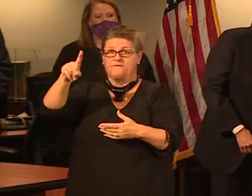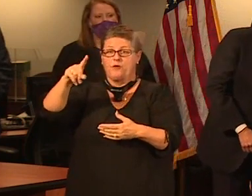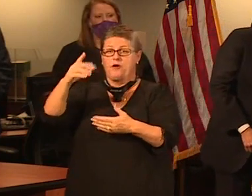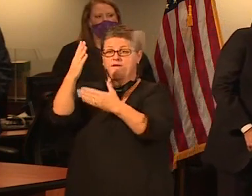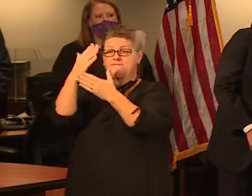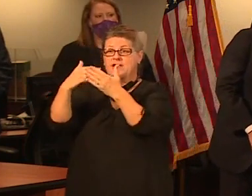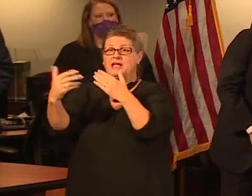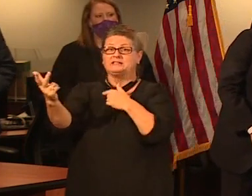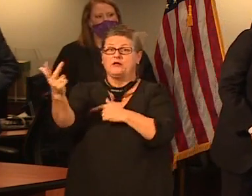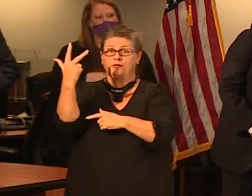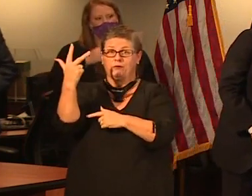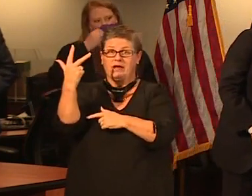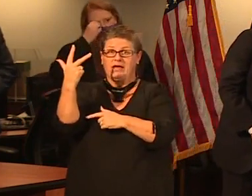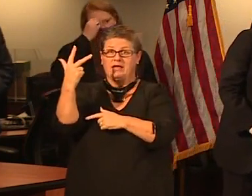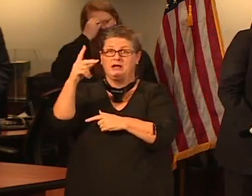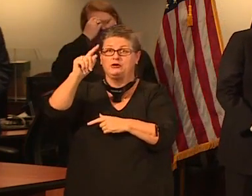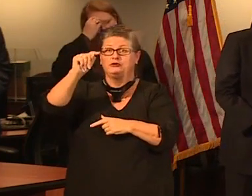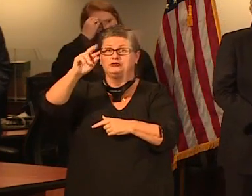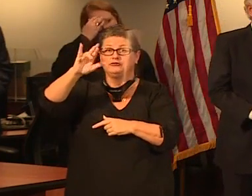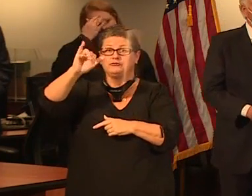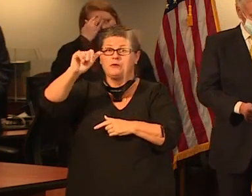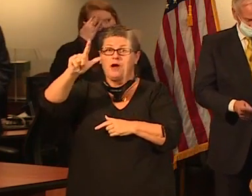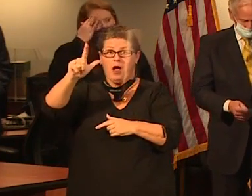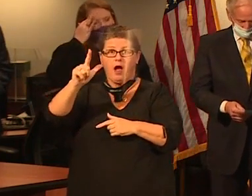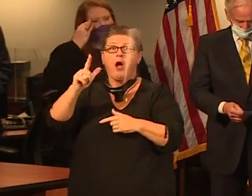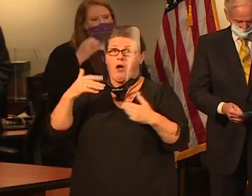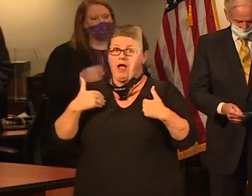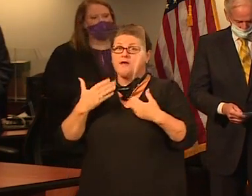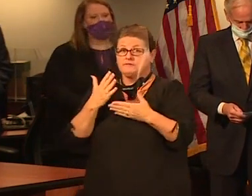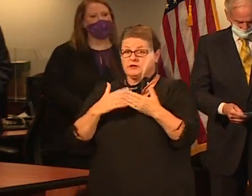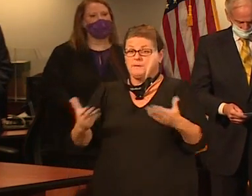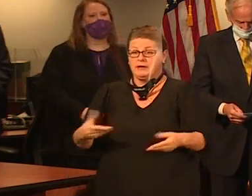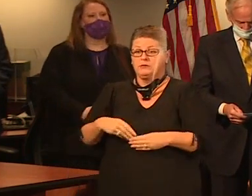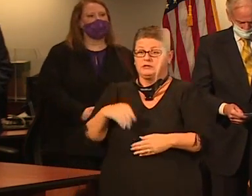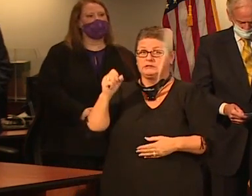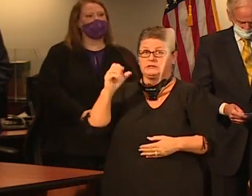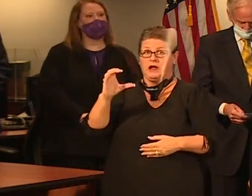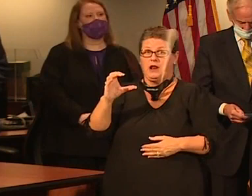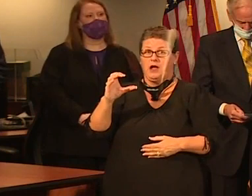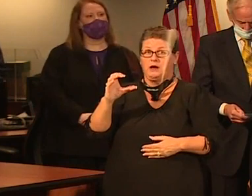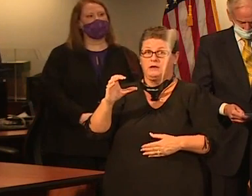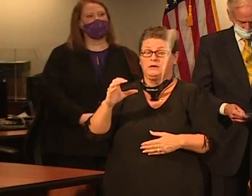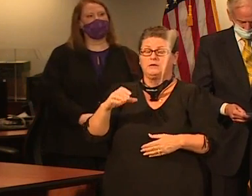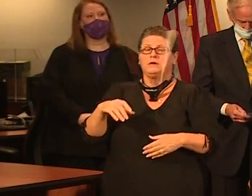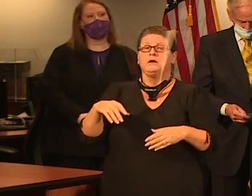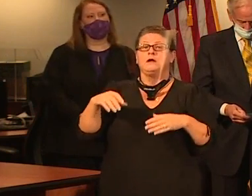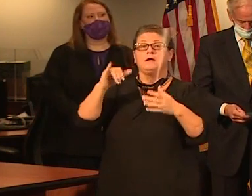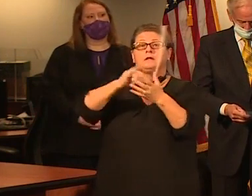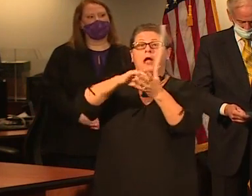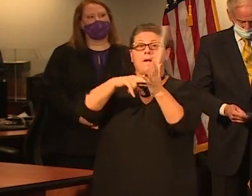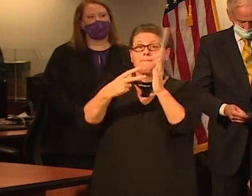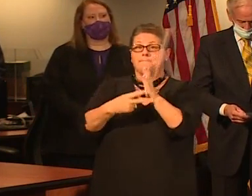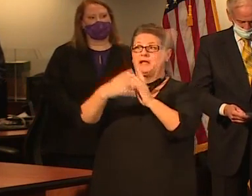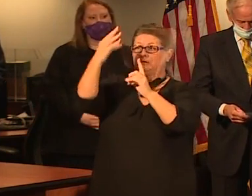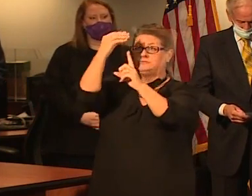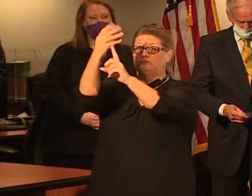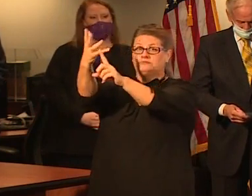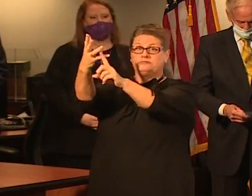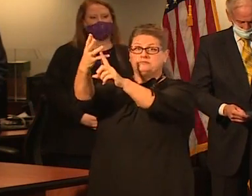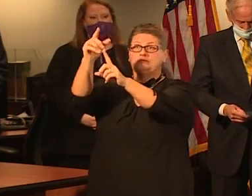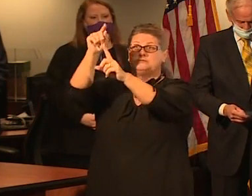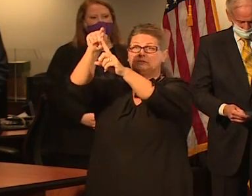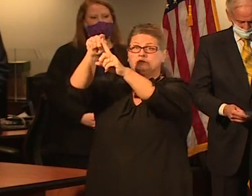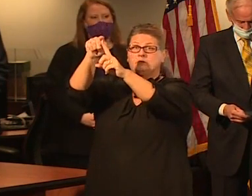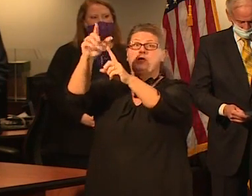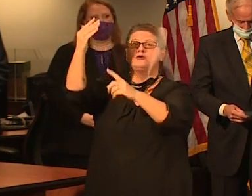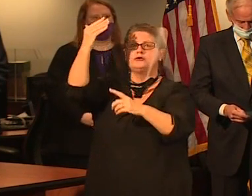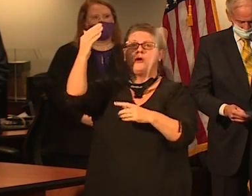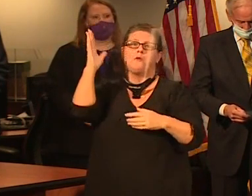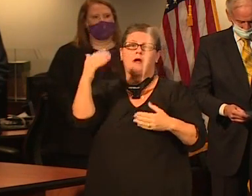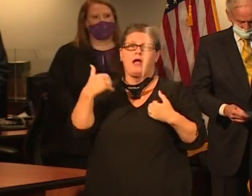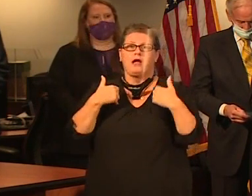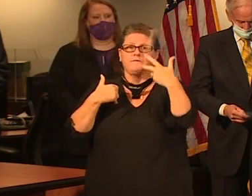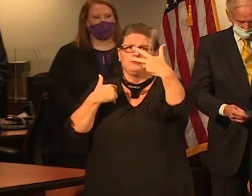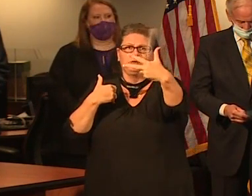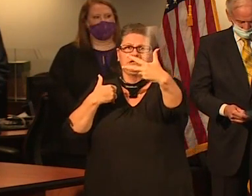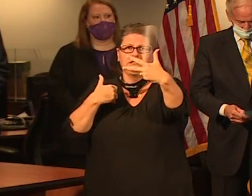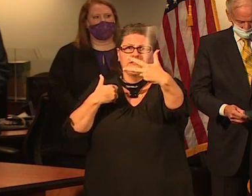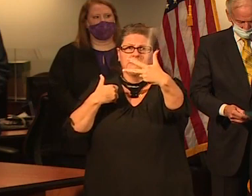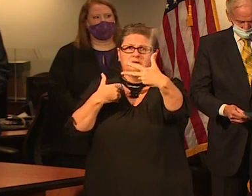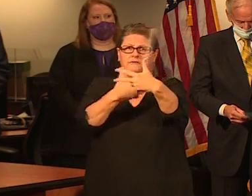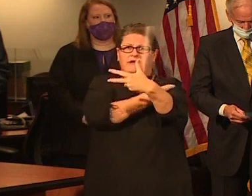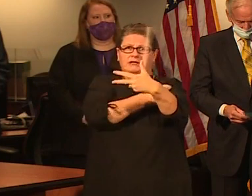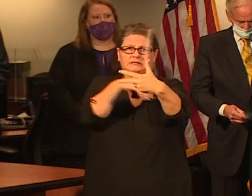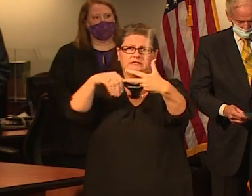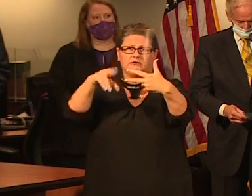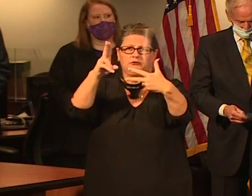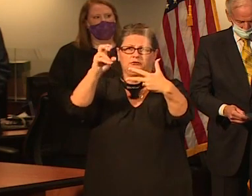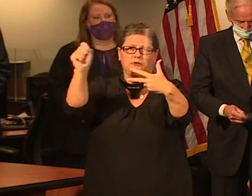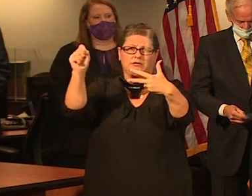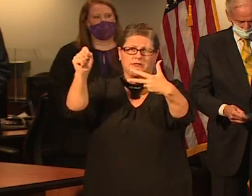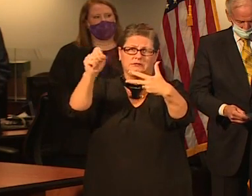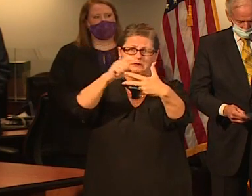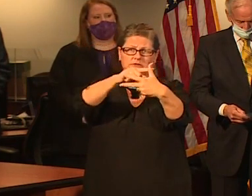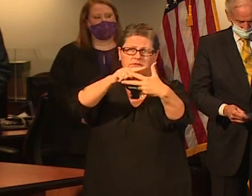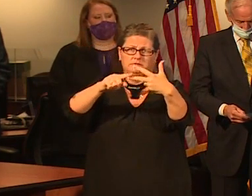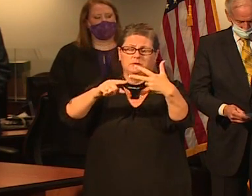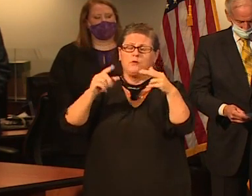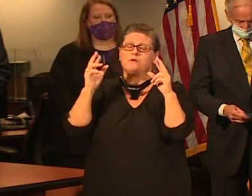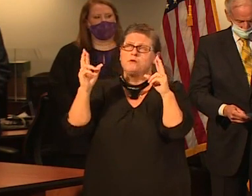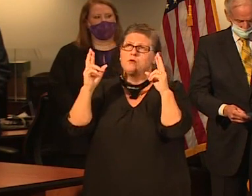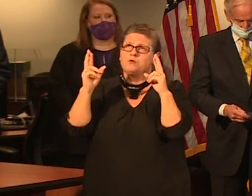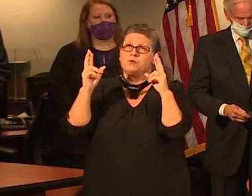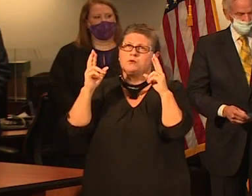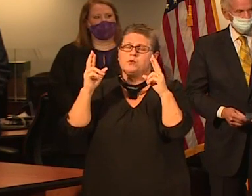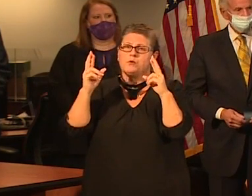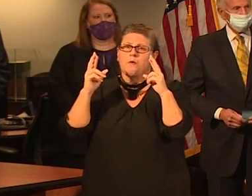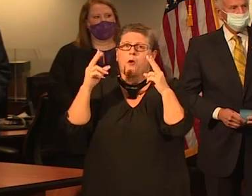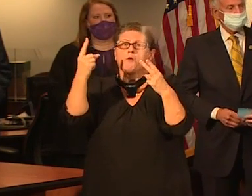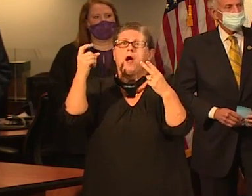ENROLLS IN A PHASE THREE COVID-19 VACCINE TRIAL, INCLUDING HERE IN SOUTH CAROLINA, THE MEDICAL WORLD IS LEARNING MORE AND MORE ABOUT TESTED HERE IN THE U.S.